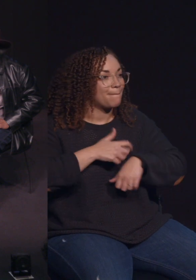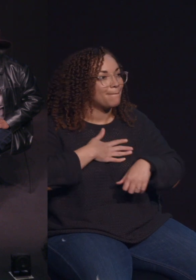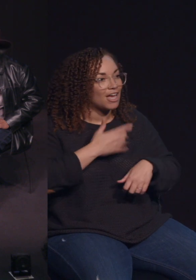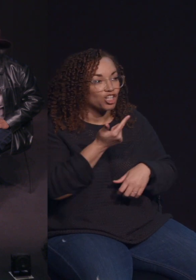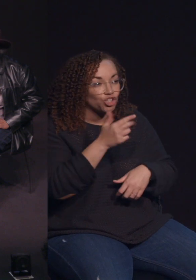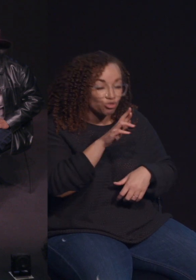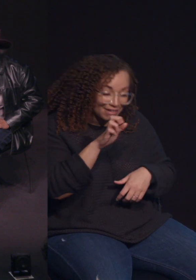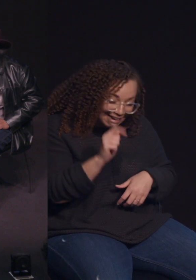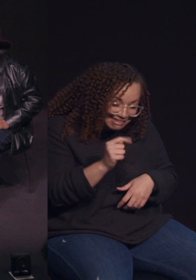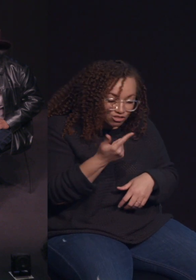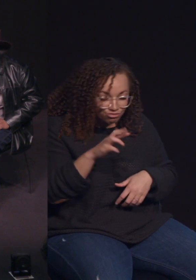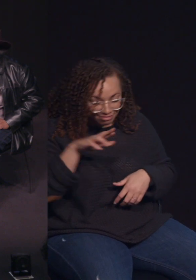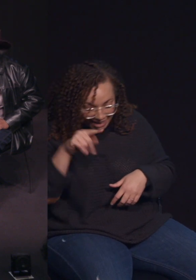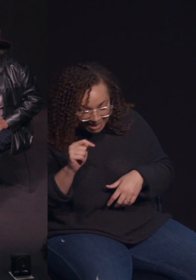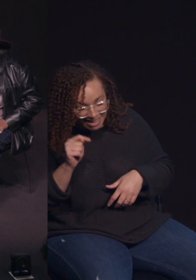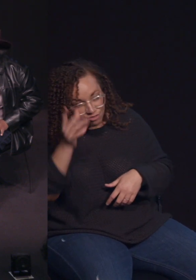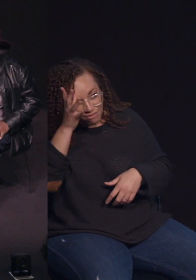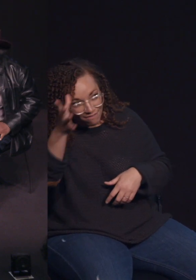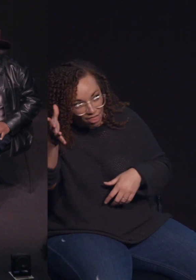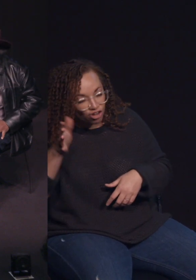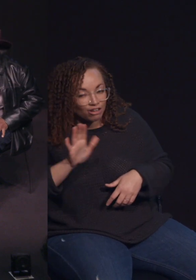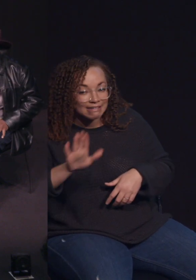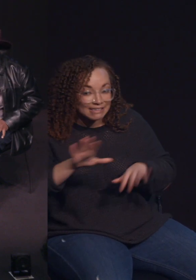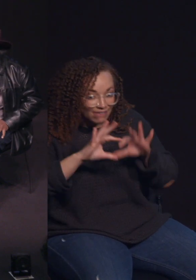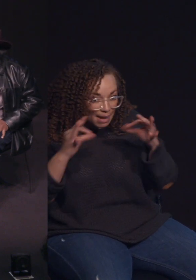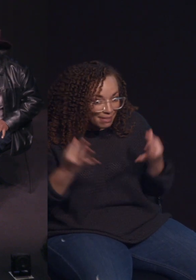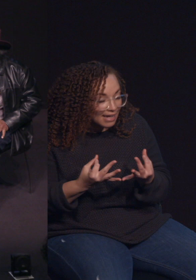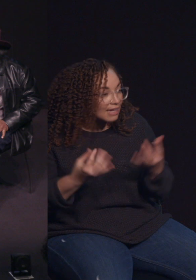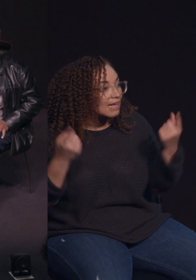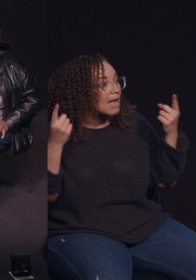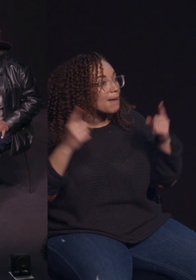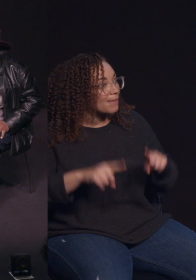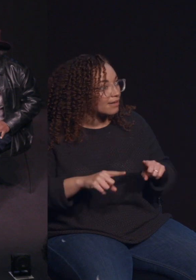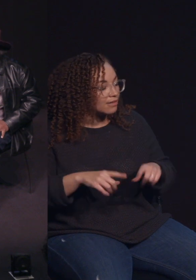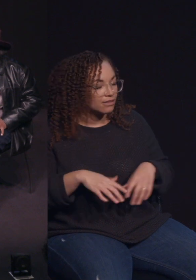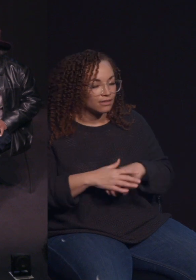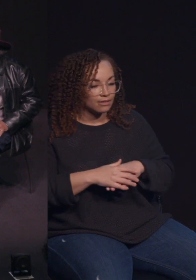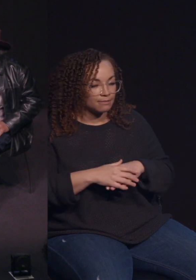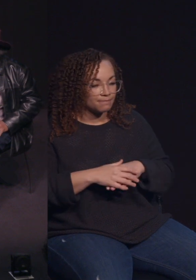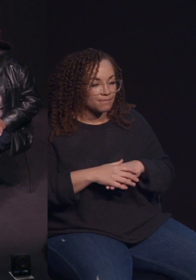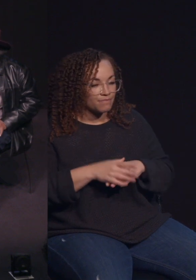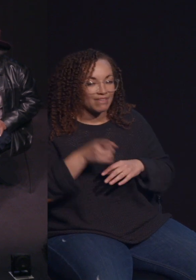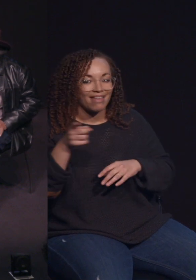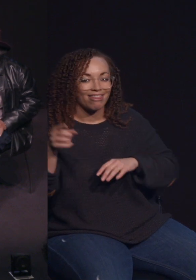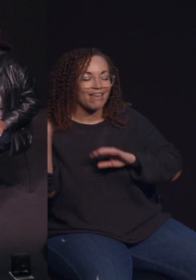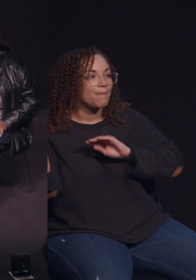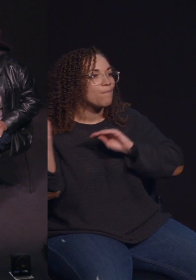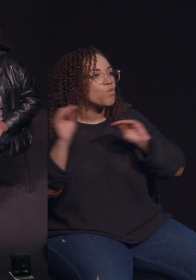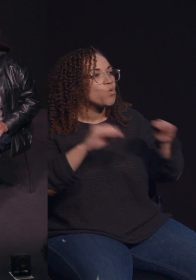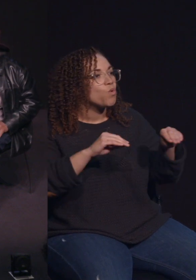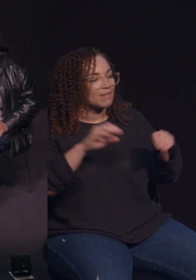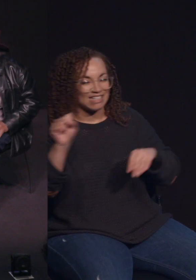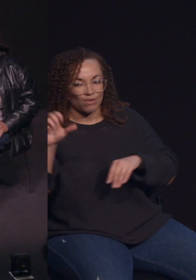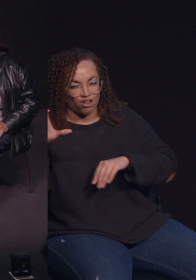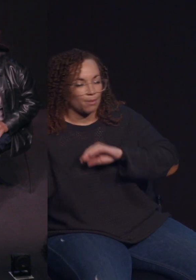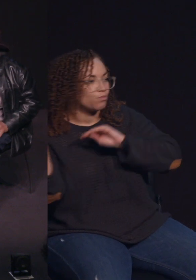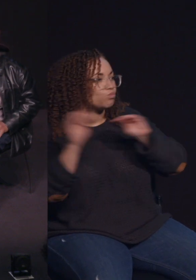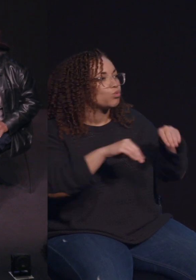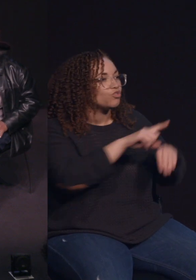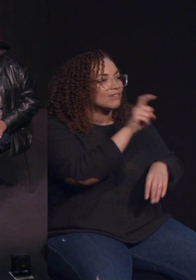and his family after Emancipation Proclamation was passed, they migrated out of South Carolina to Texas.